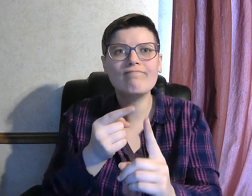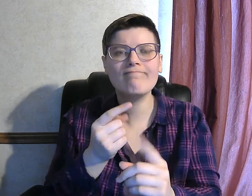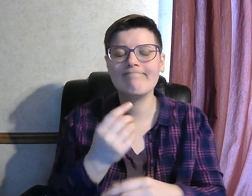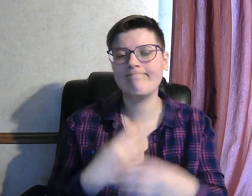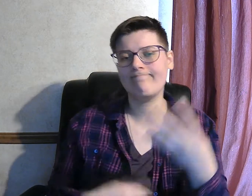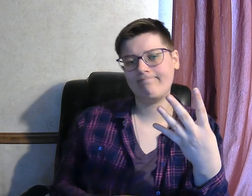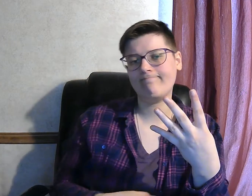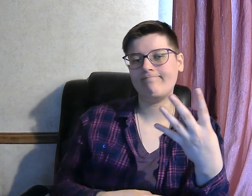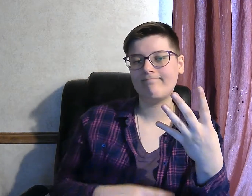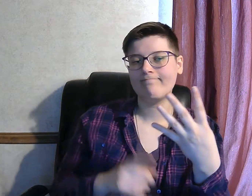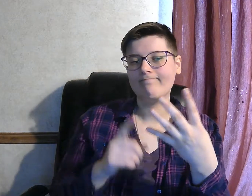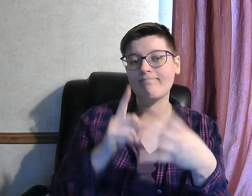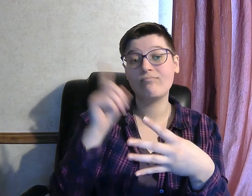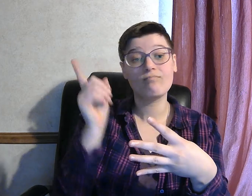of which I have 4.